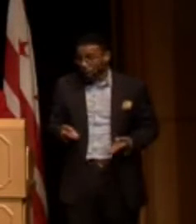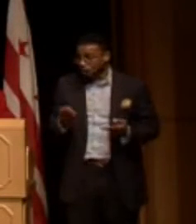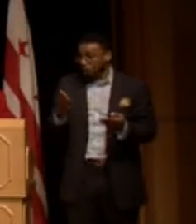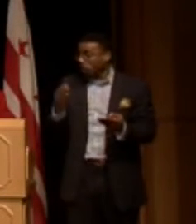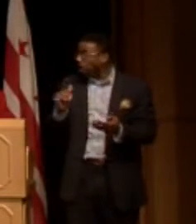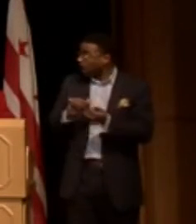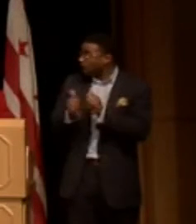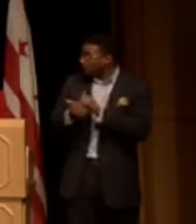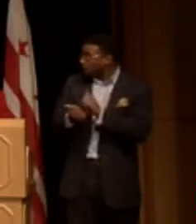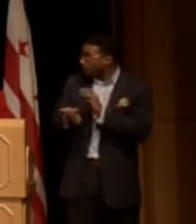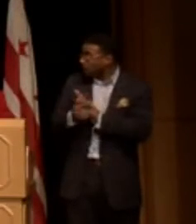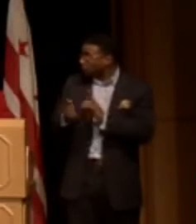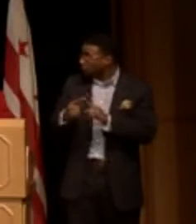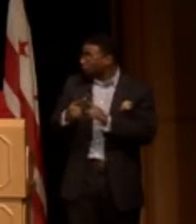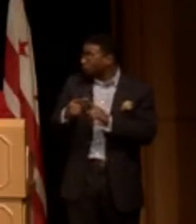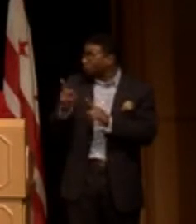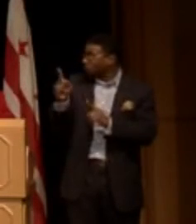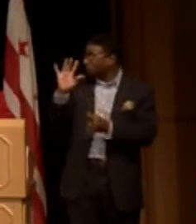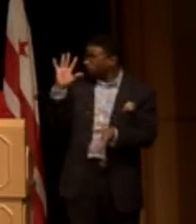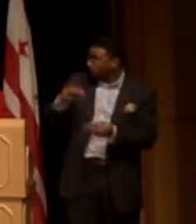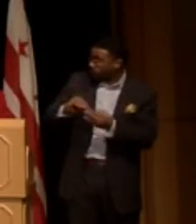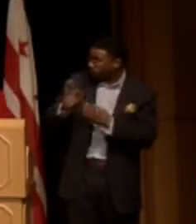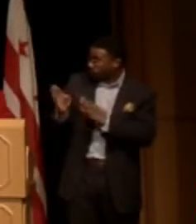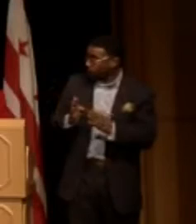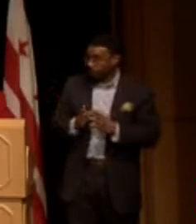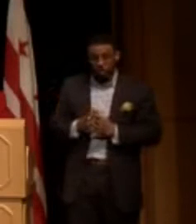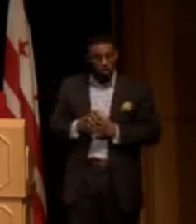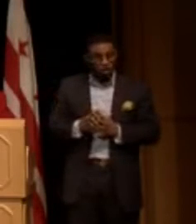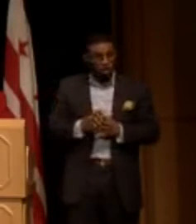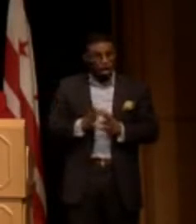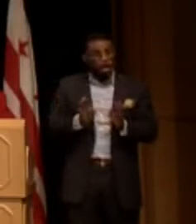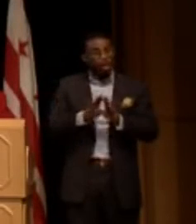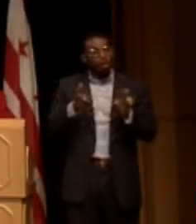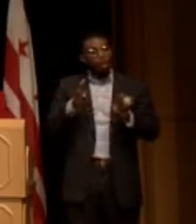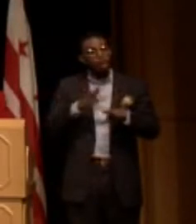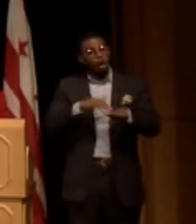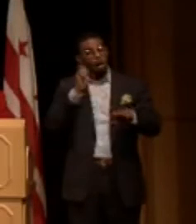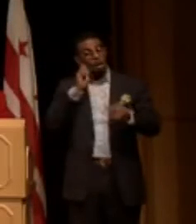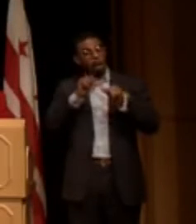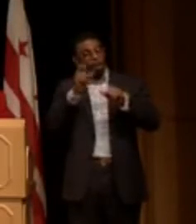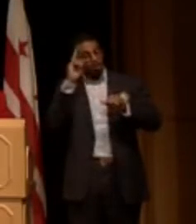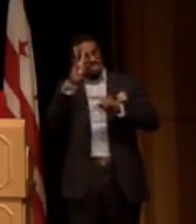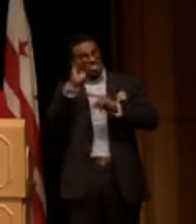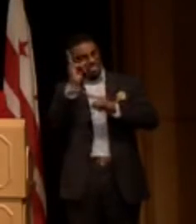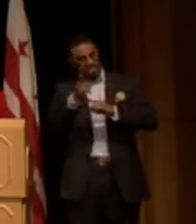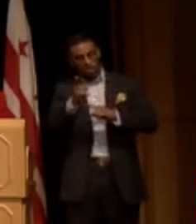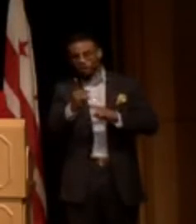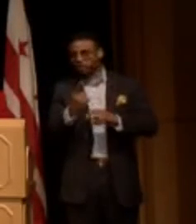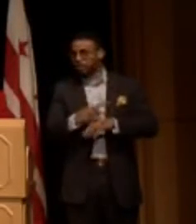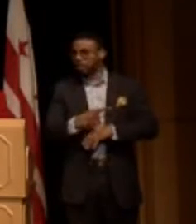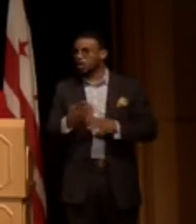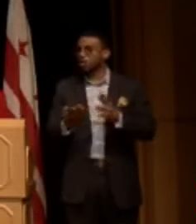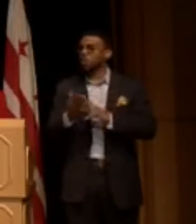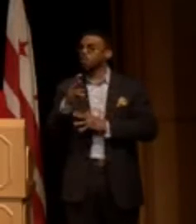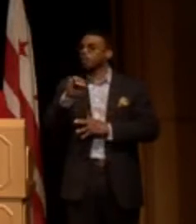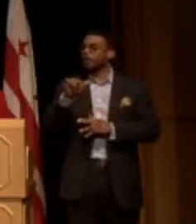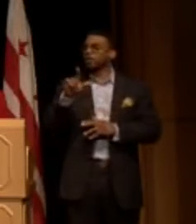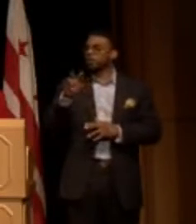TEXTING MAPS OF THE COMPREHENSIVE PLAN. THE OPEN CALL WILL LAST FOR 60 DAYS THROUGH MAY 26TH.